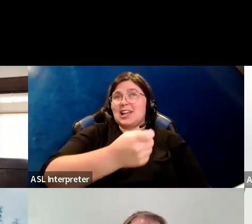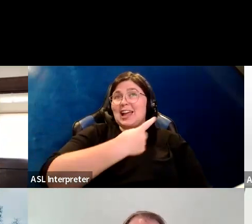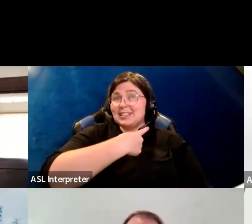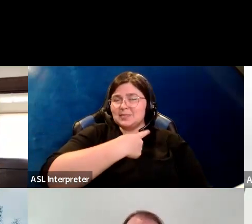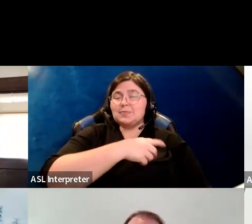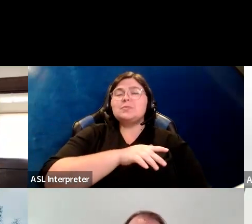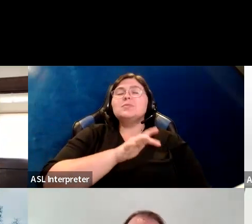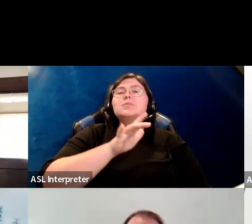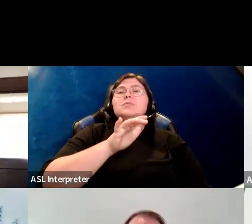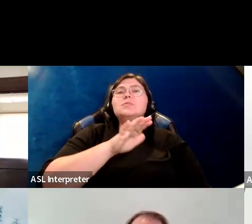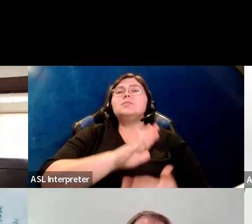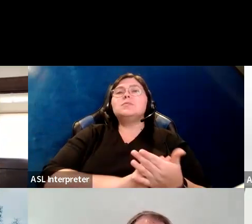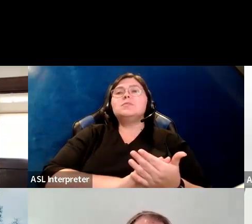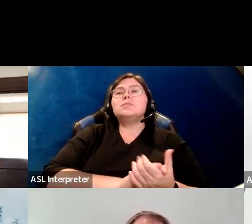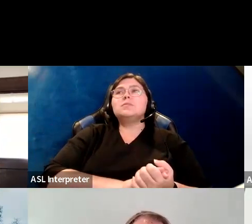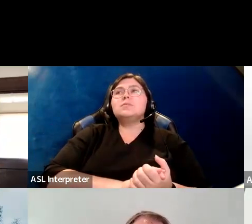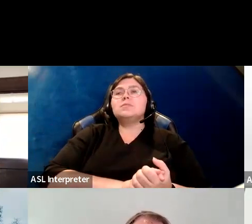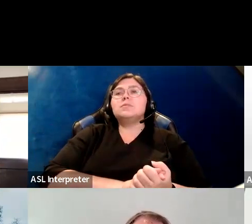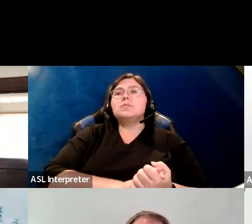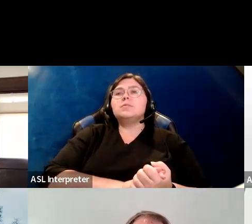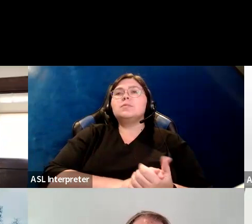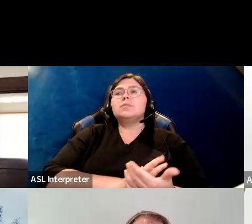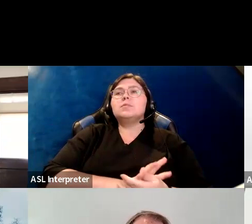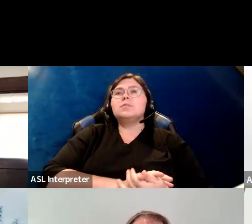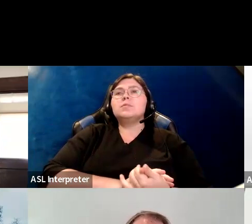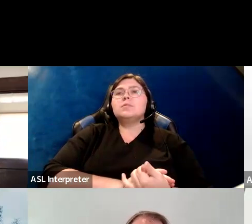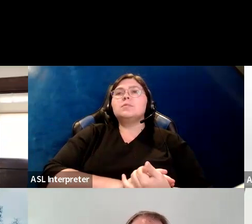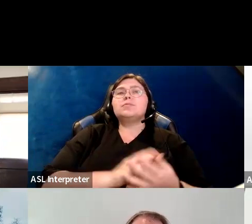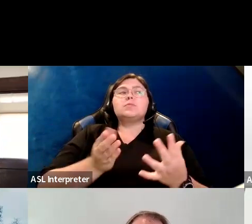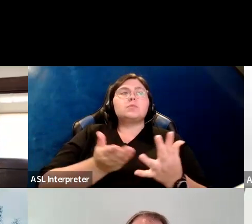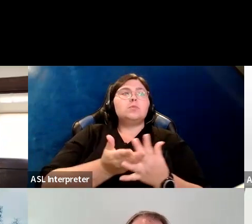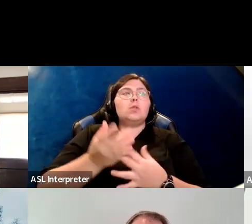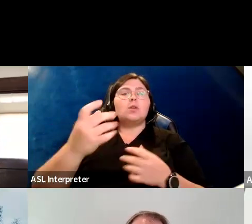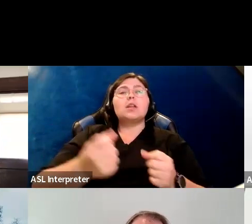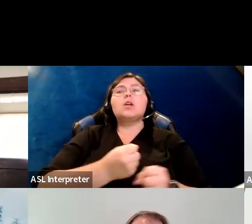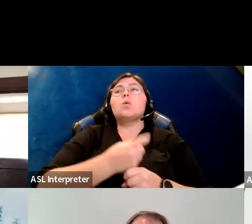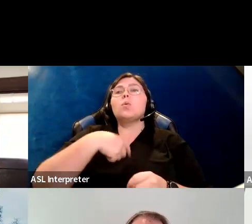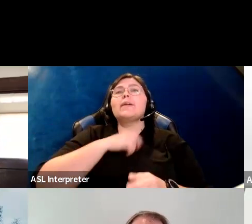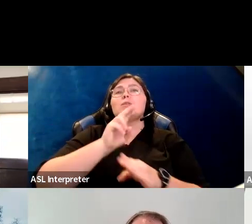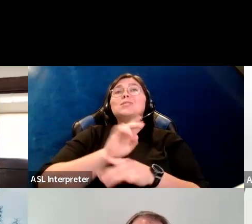So throughout the years, we have used different APIs.